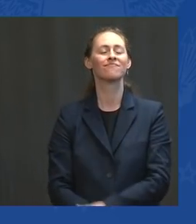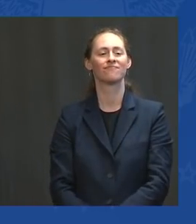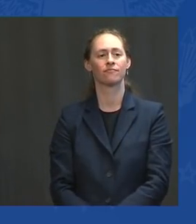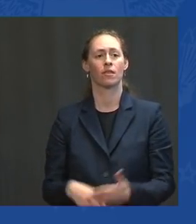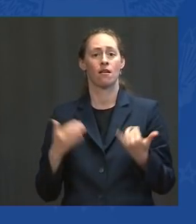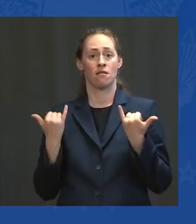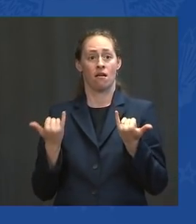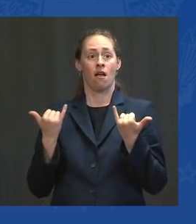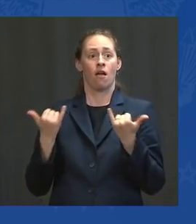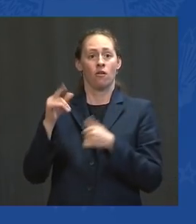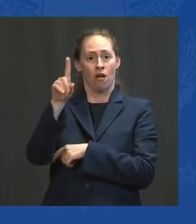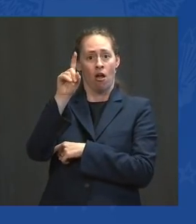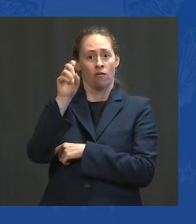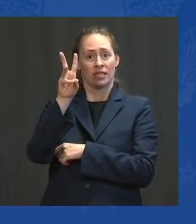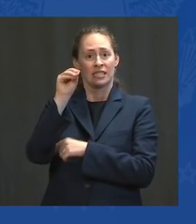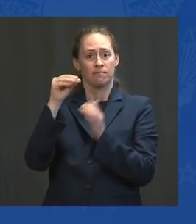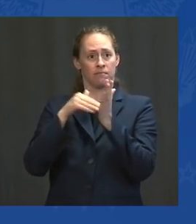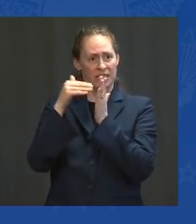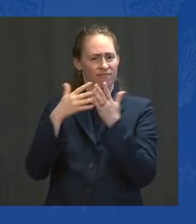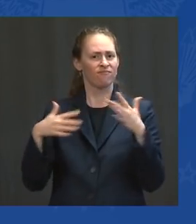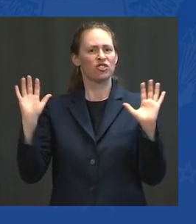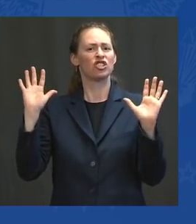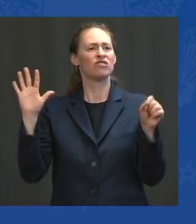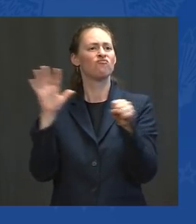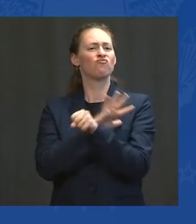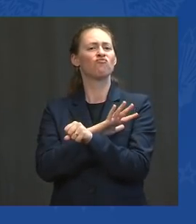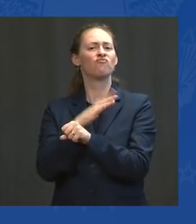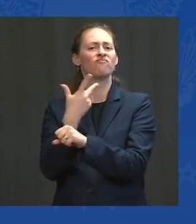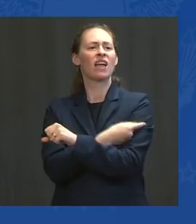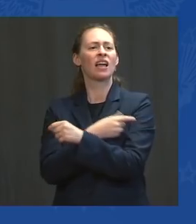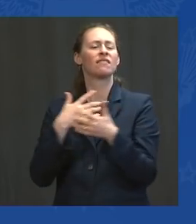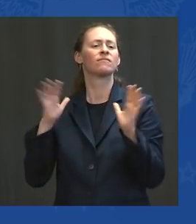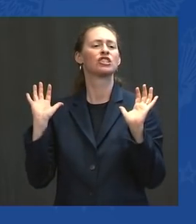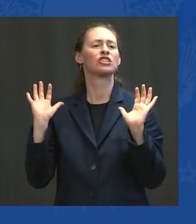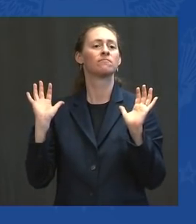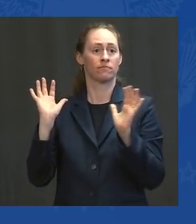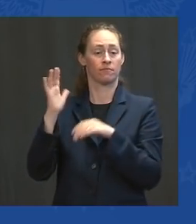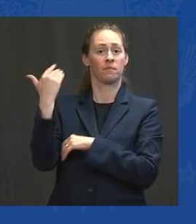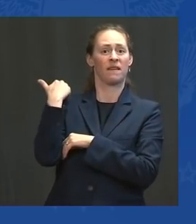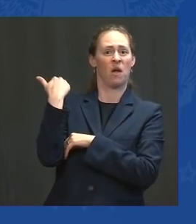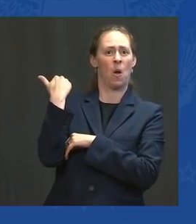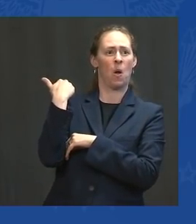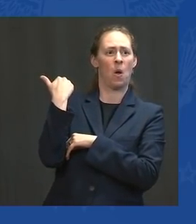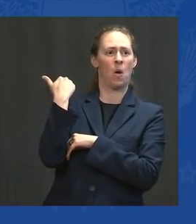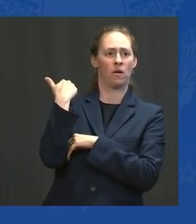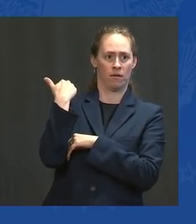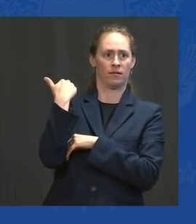up from roughly 3 million when we took office five months ago. We see why it matters.